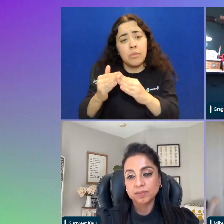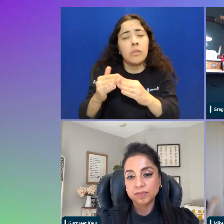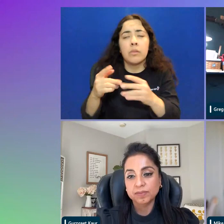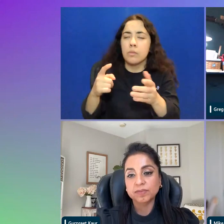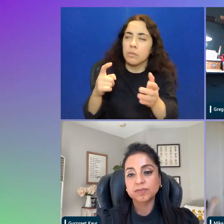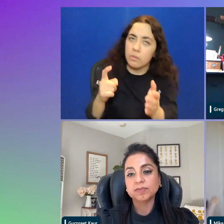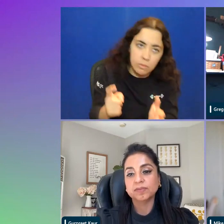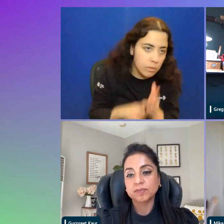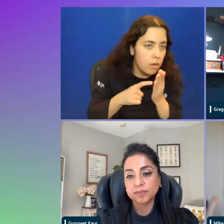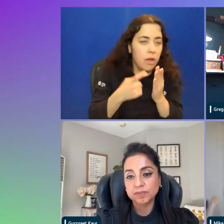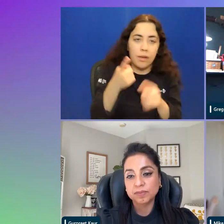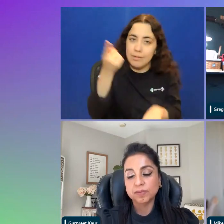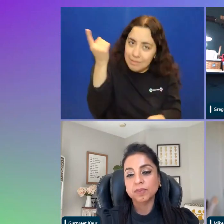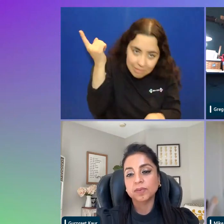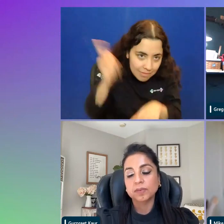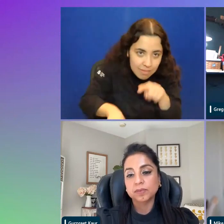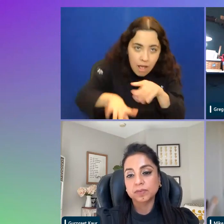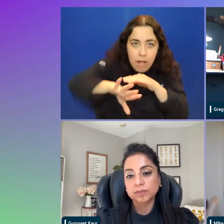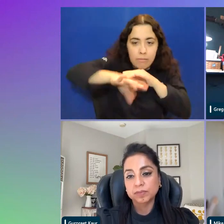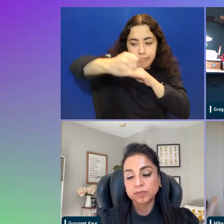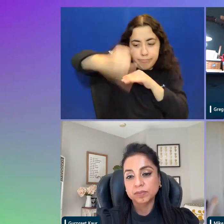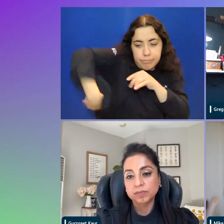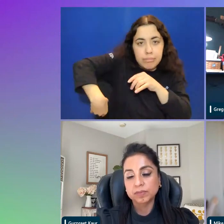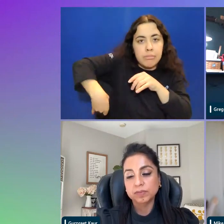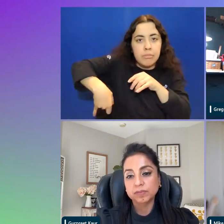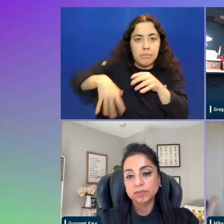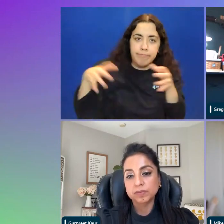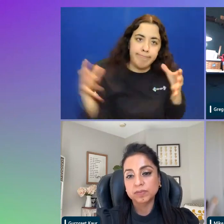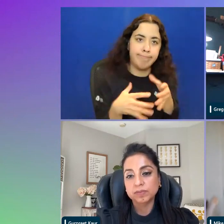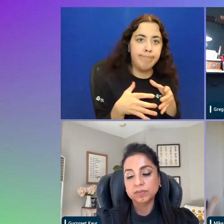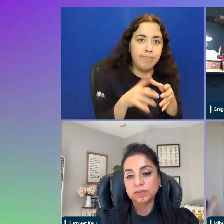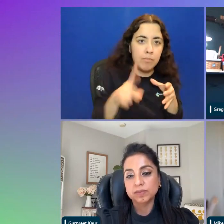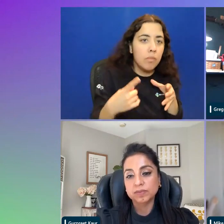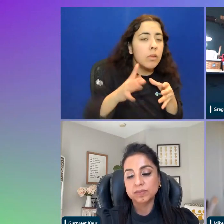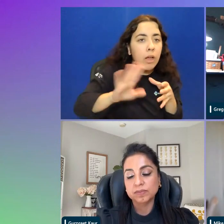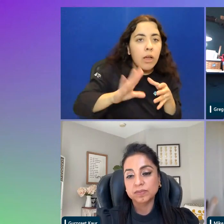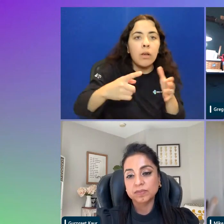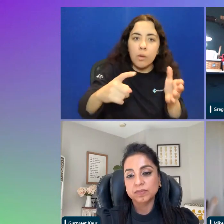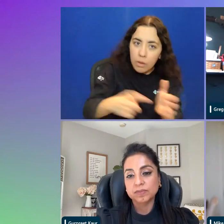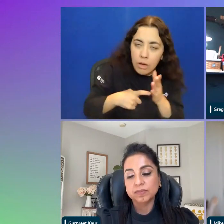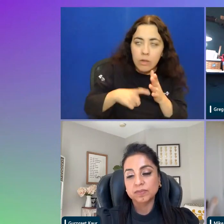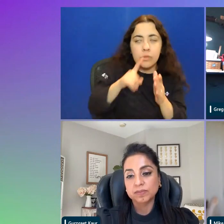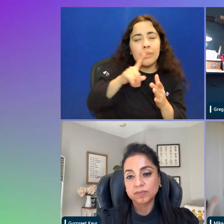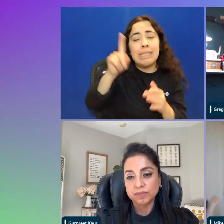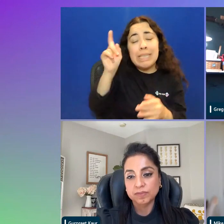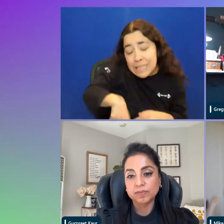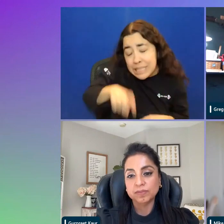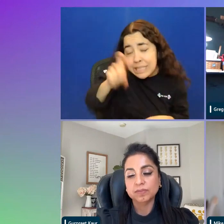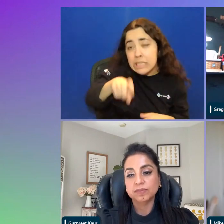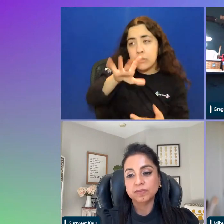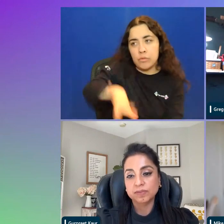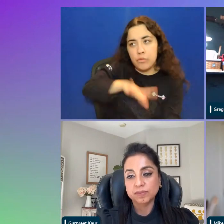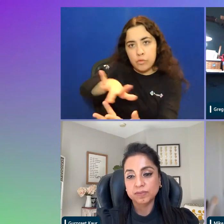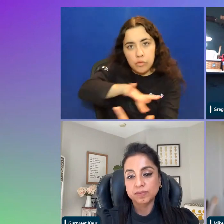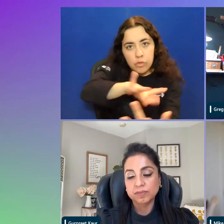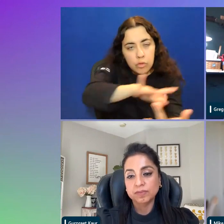stuff if, um, in a, in a box, like you really have to make sure that you're reaching out and that goes in both